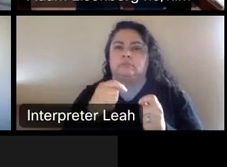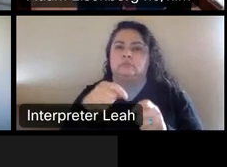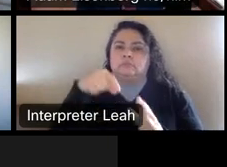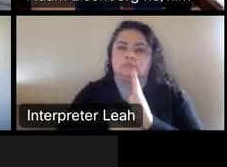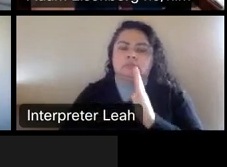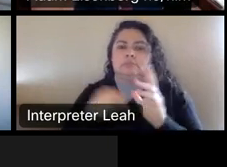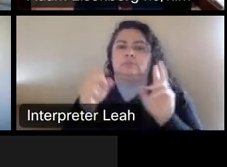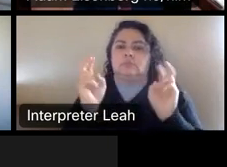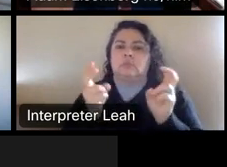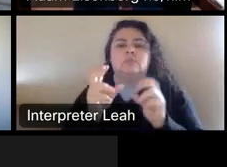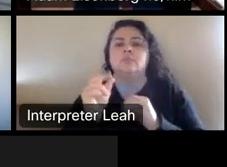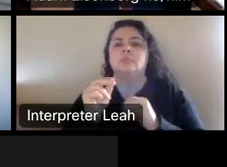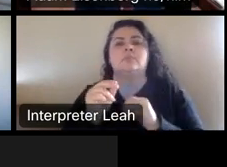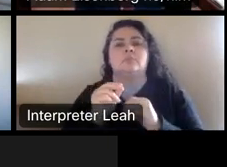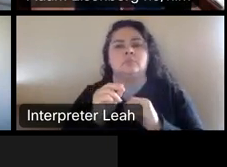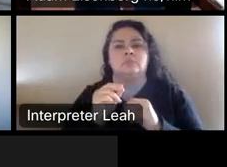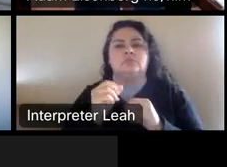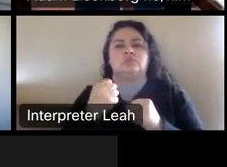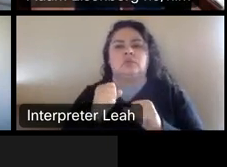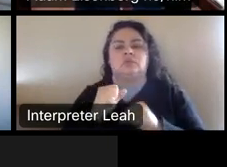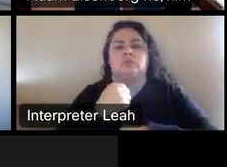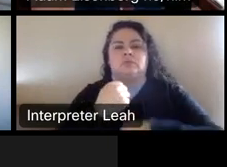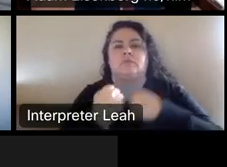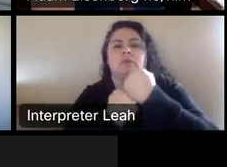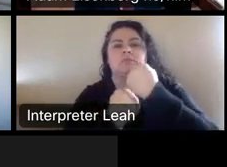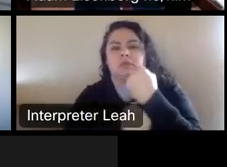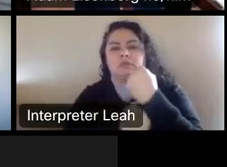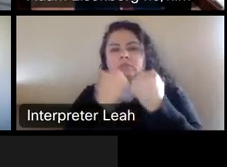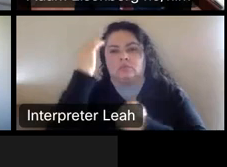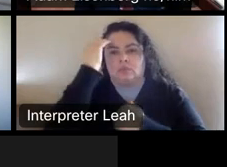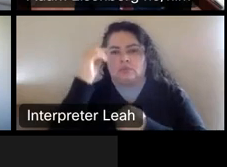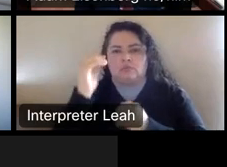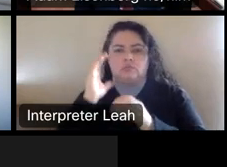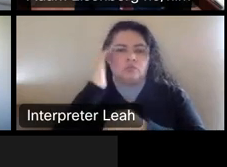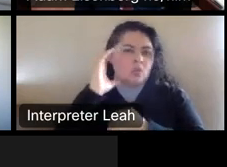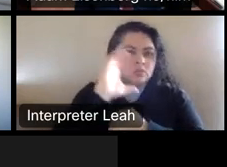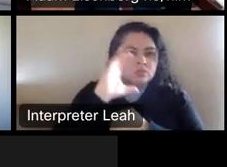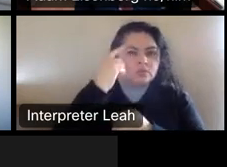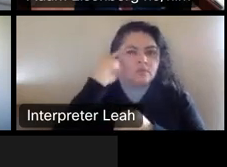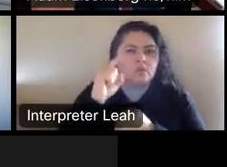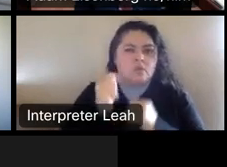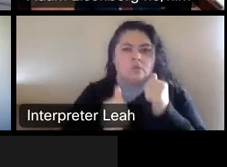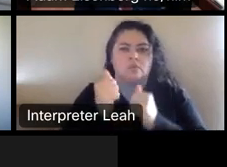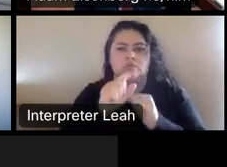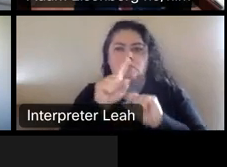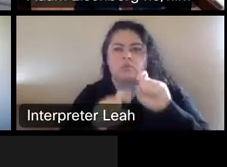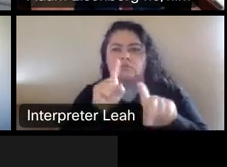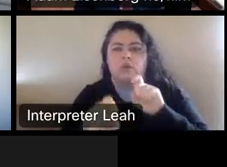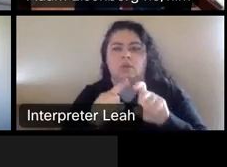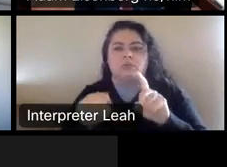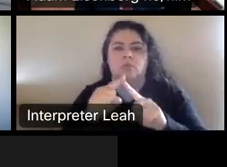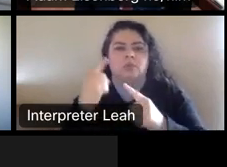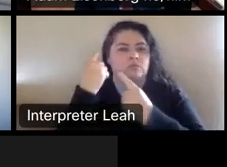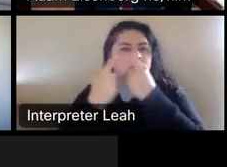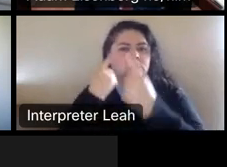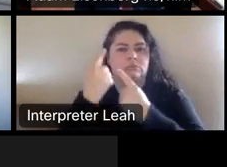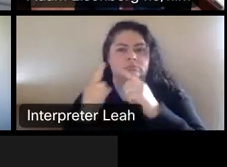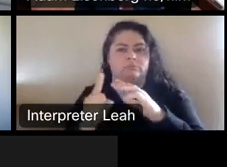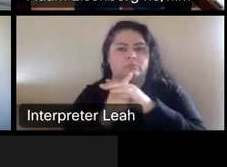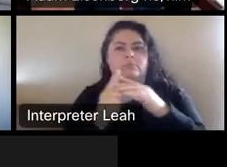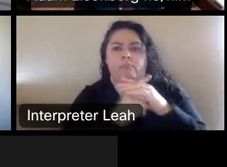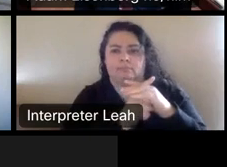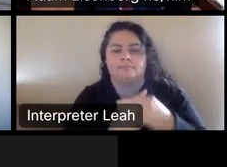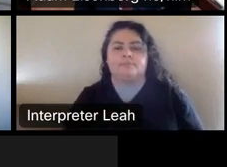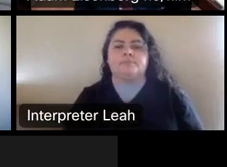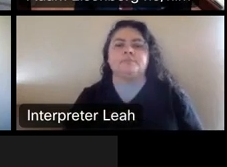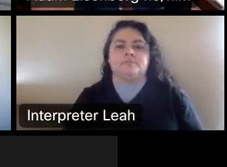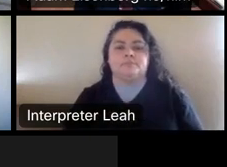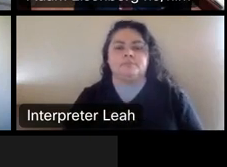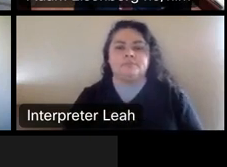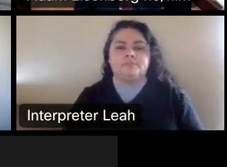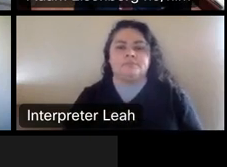Instead we're aiming to provide foundational knowledge so that, you know what to look for and what questions to ask when these considerations arise.